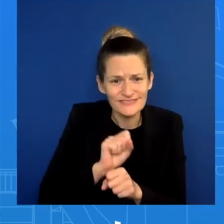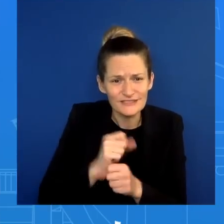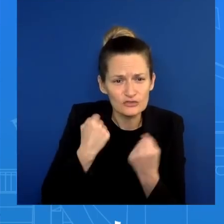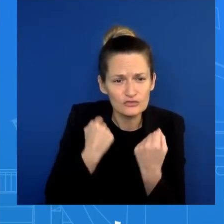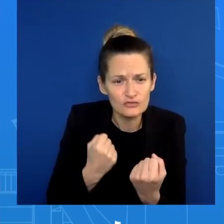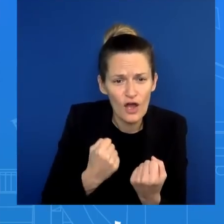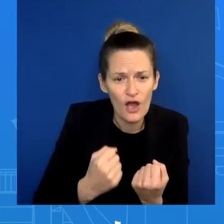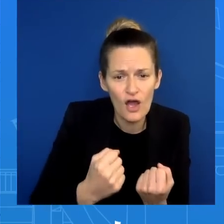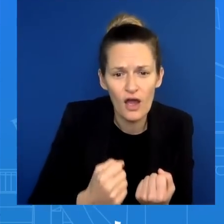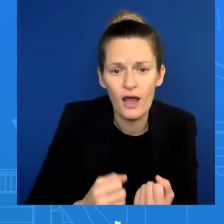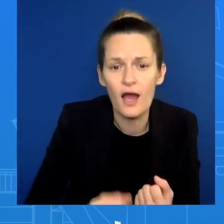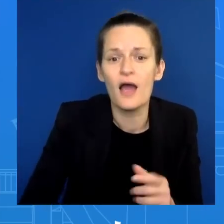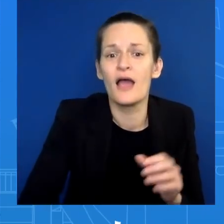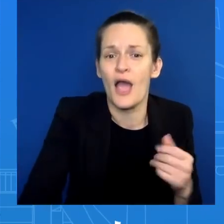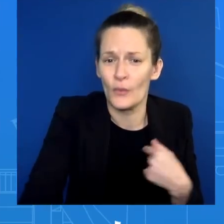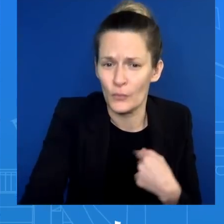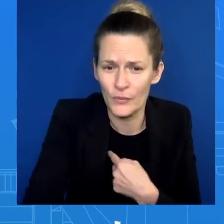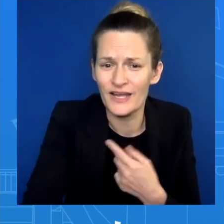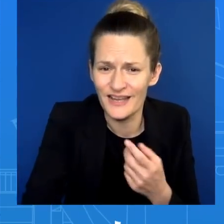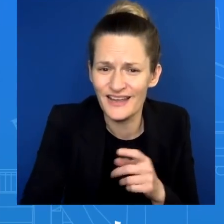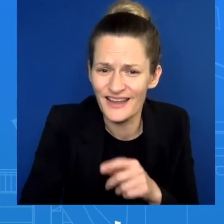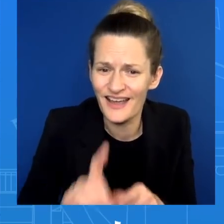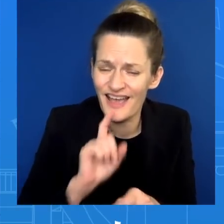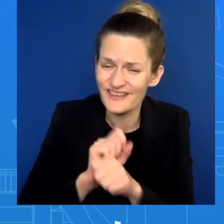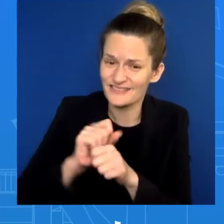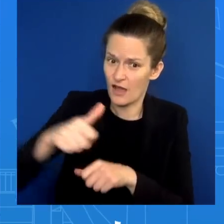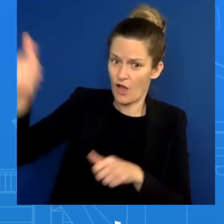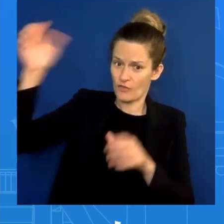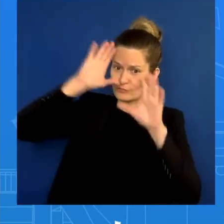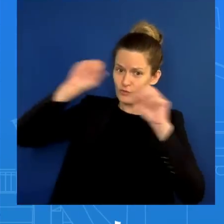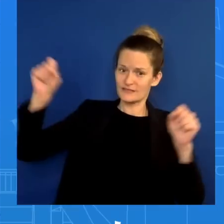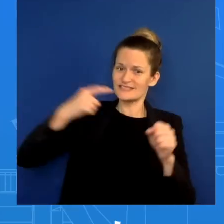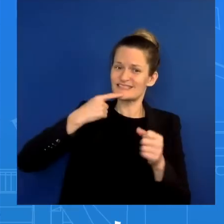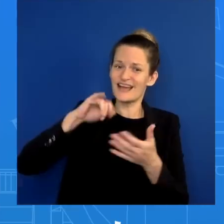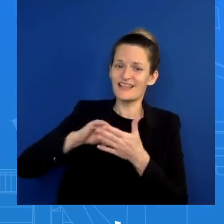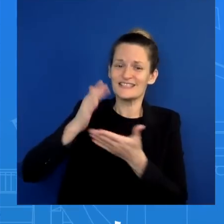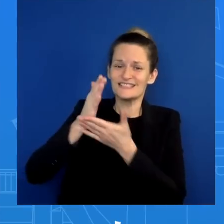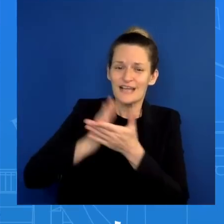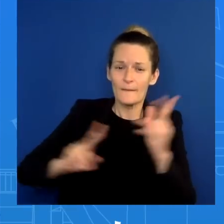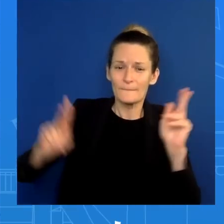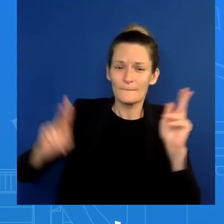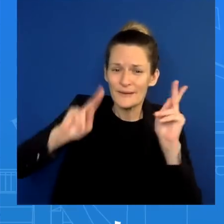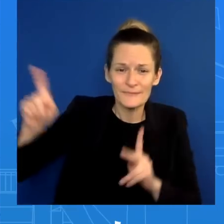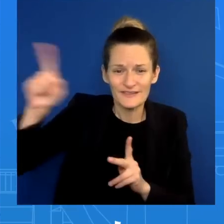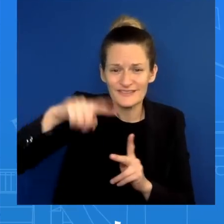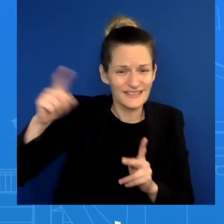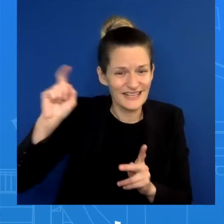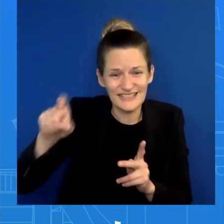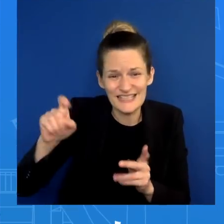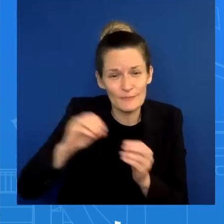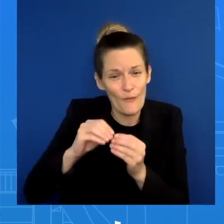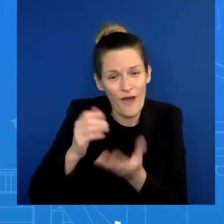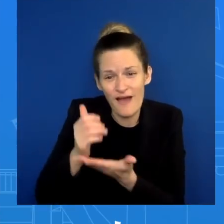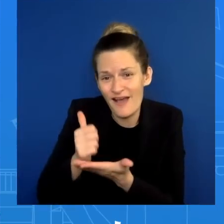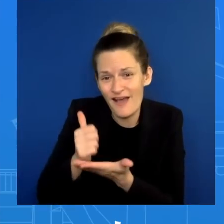that there's still some folks who need a little bit more help. And this is what the president is trying to do. Both can be true. It's not one or the other.